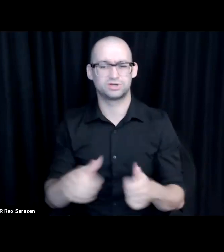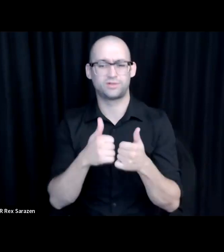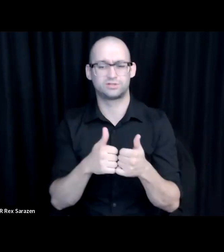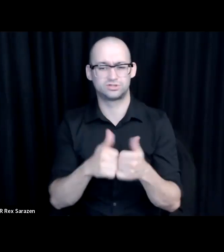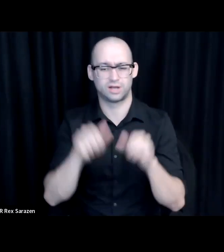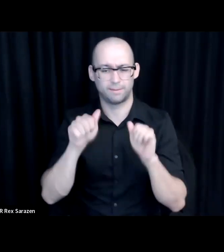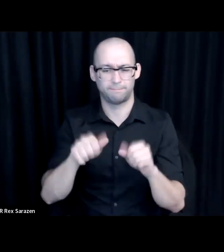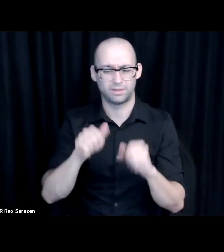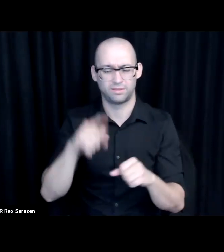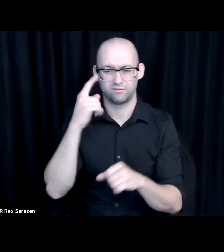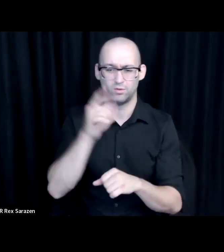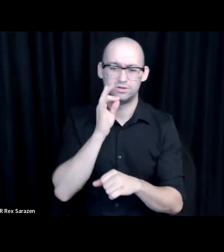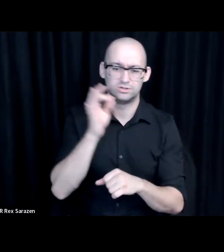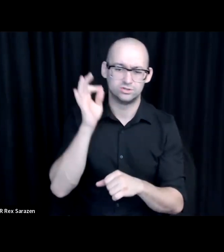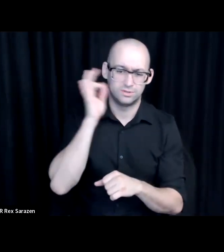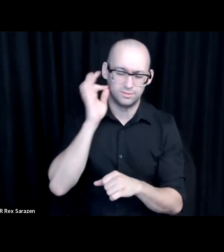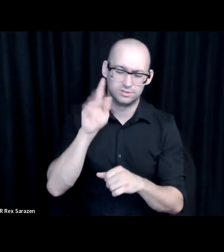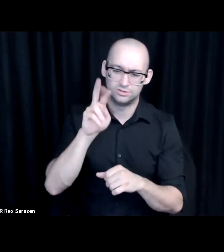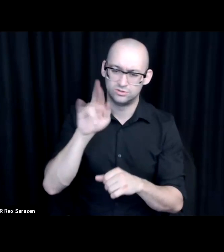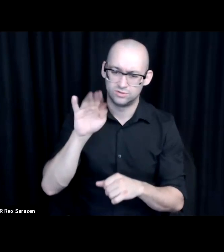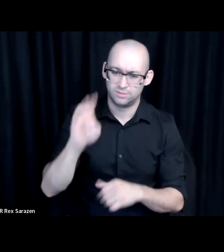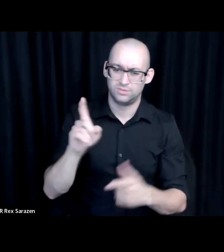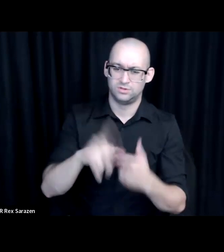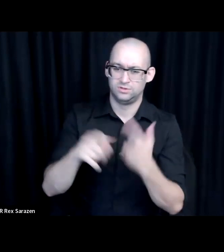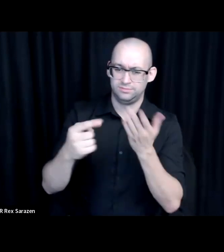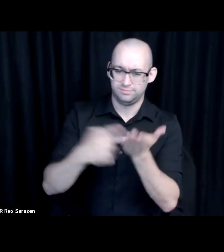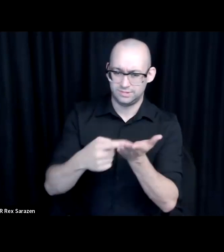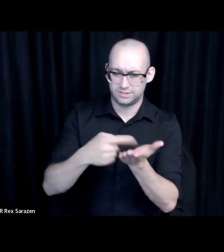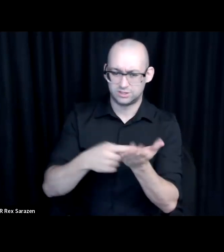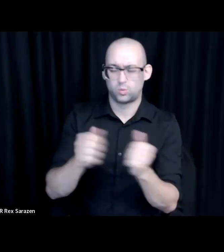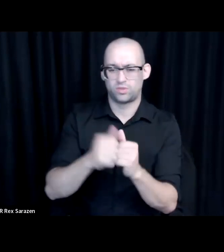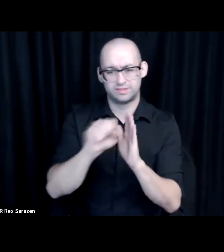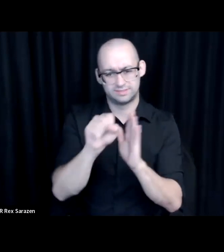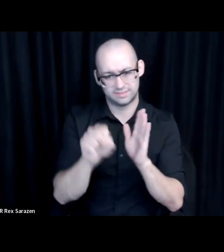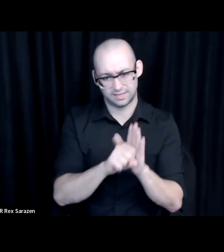engage in cooperative discussions or consultations with the State, in addition to creating gaps for